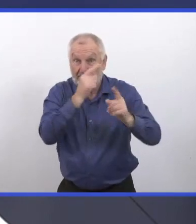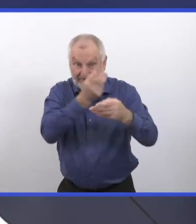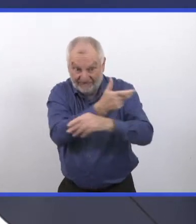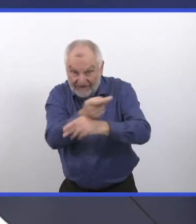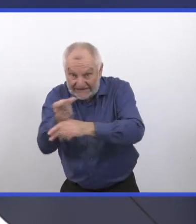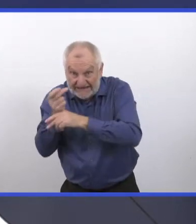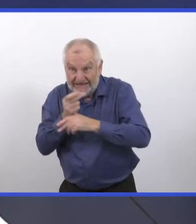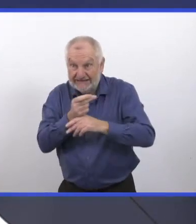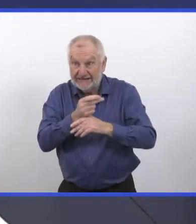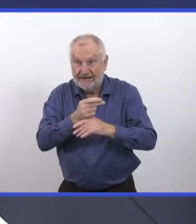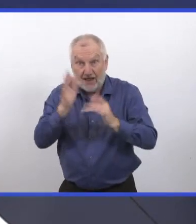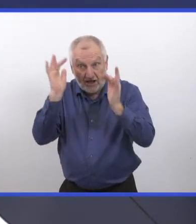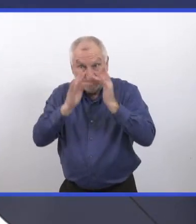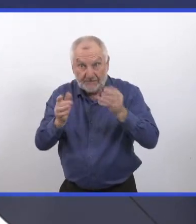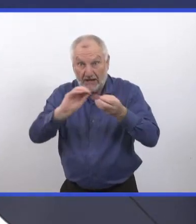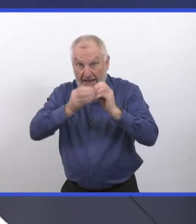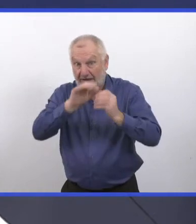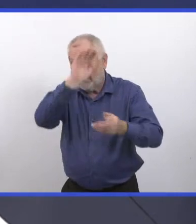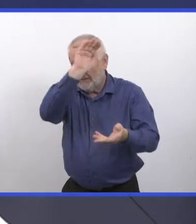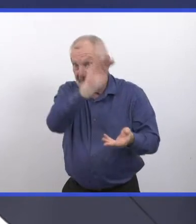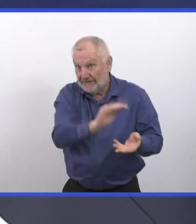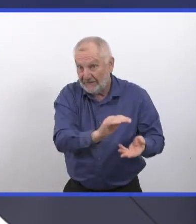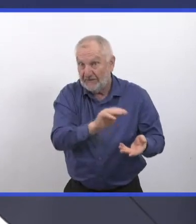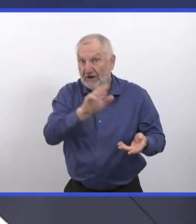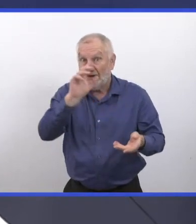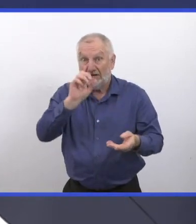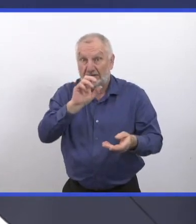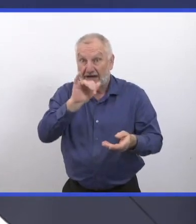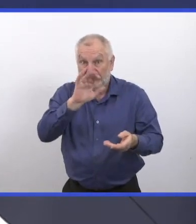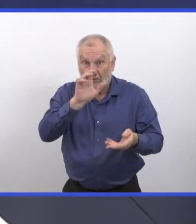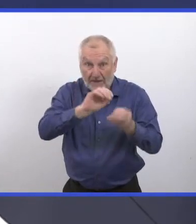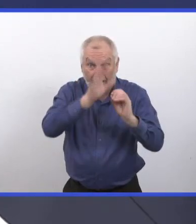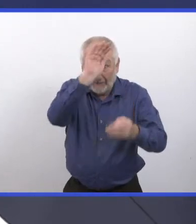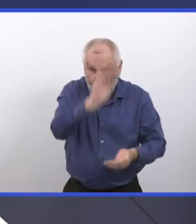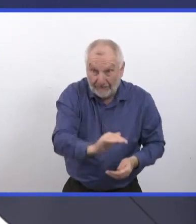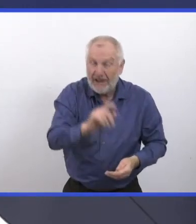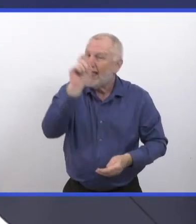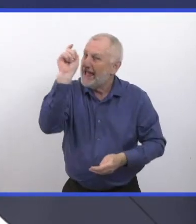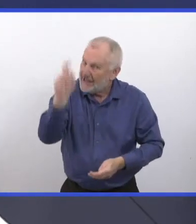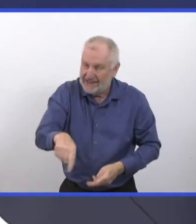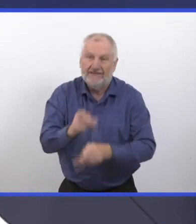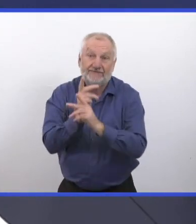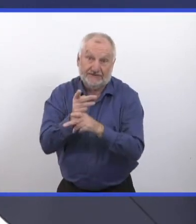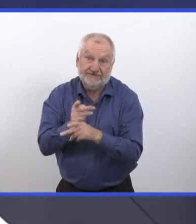Merci beaucoup. And the next question is, Is there a mask that you would find is more effective compared with others?